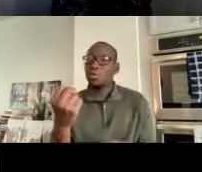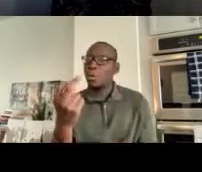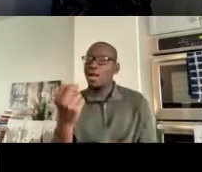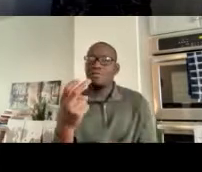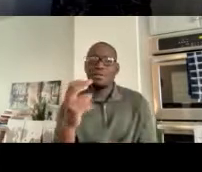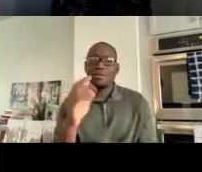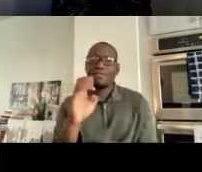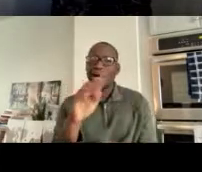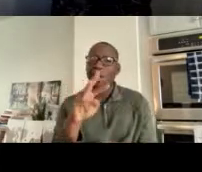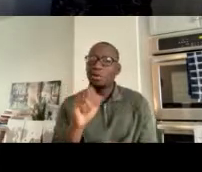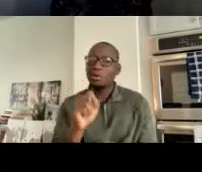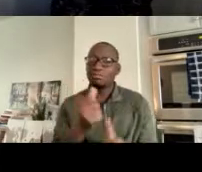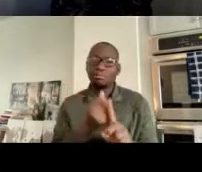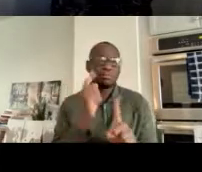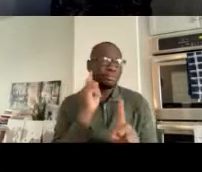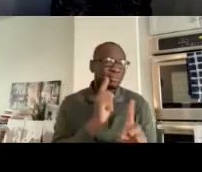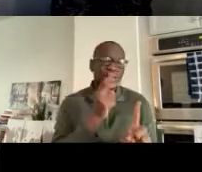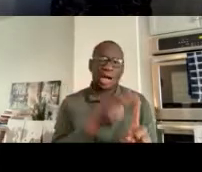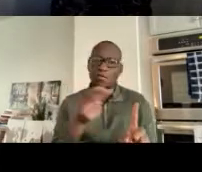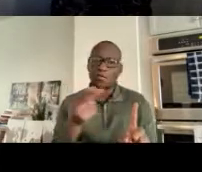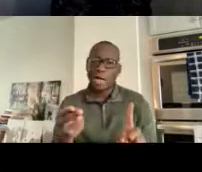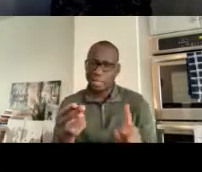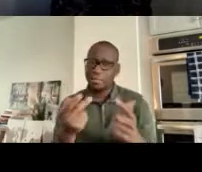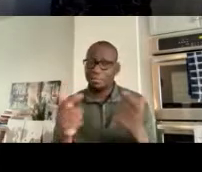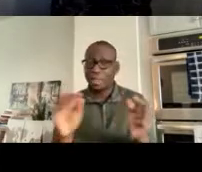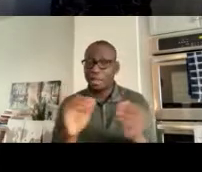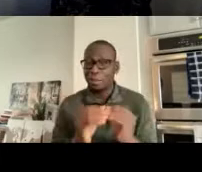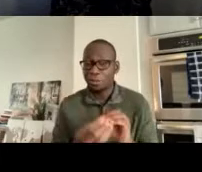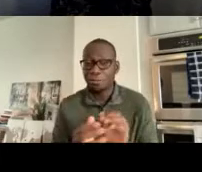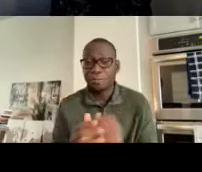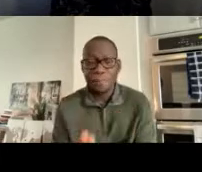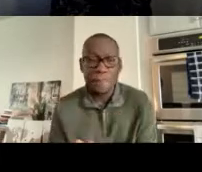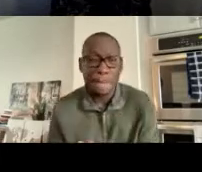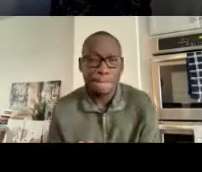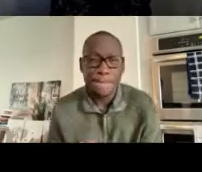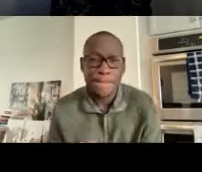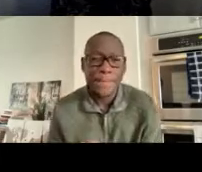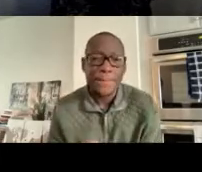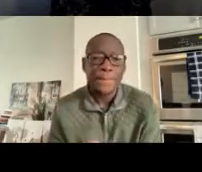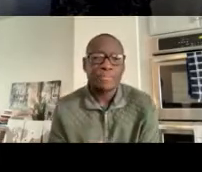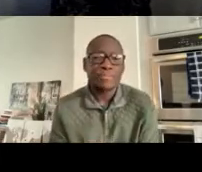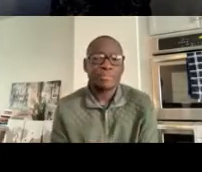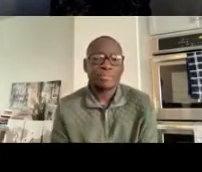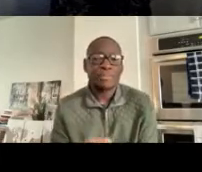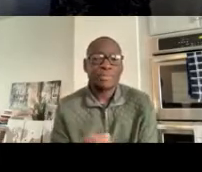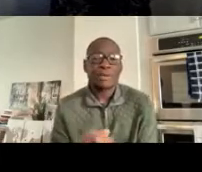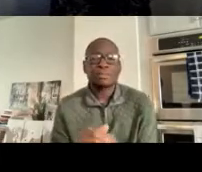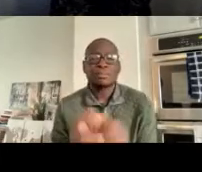2016 and there were 12 Fellows who were deaf or hard of hearing and that's a large number.